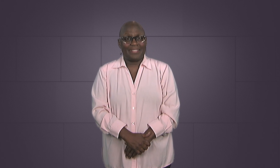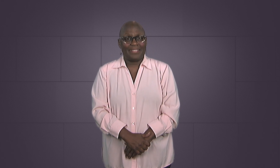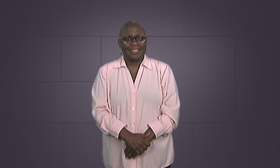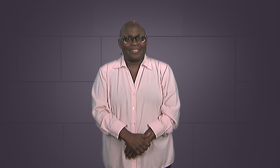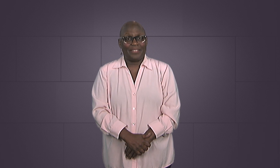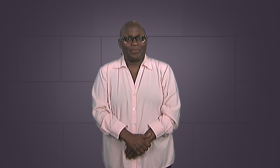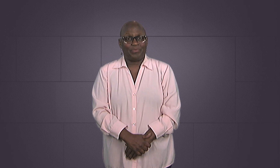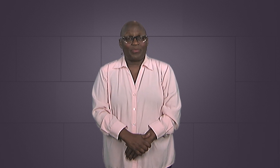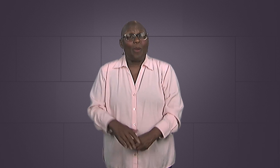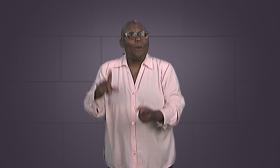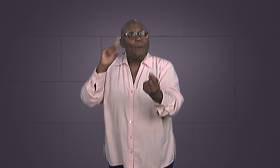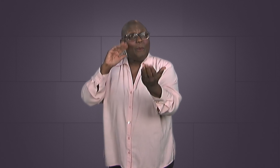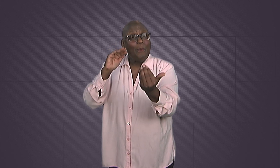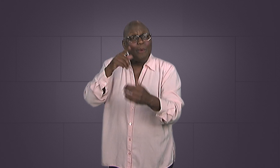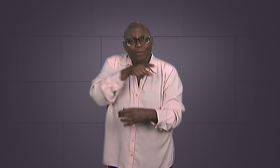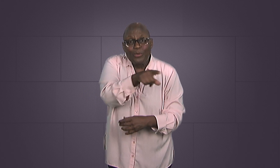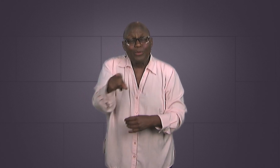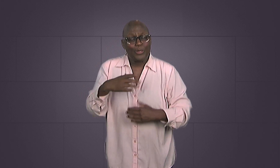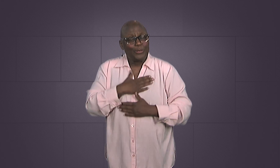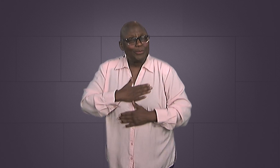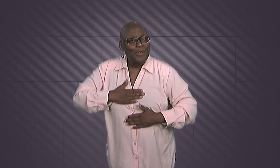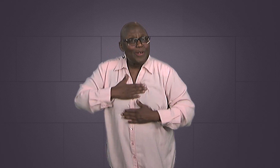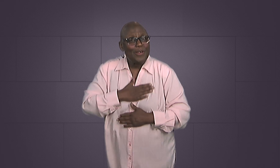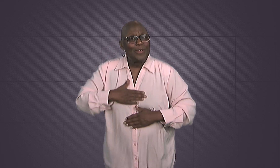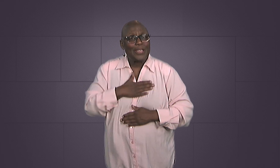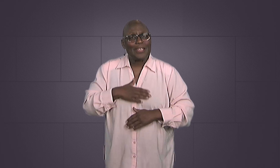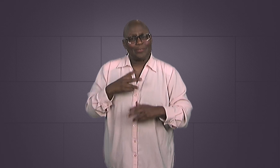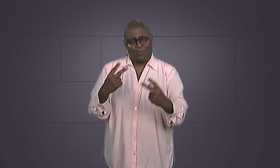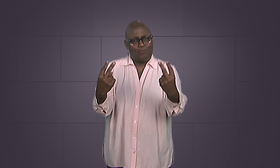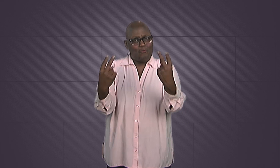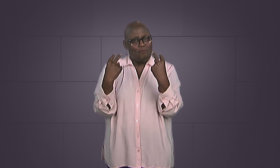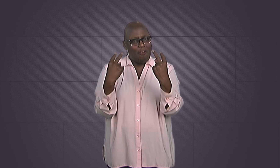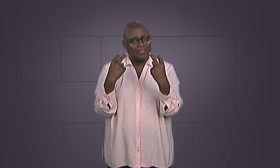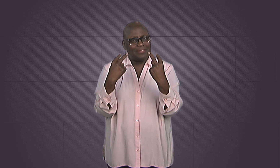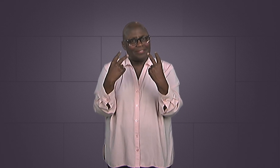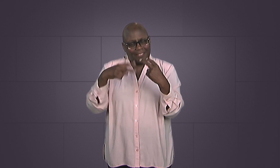I hope you enjoyed watching and learning